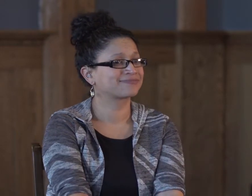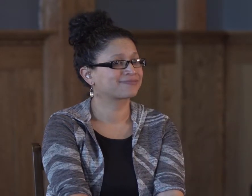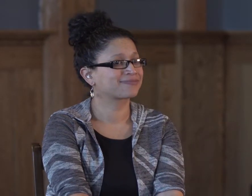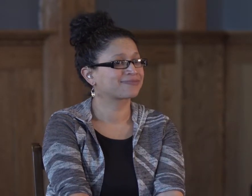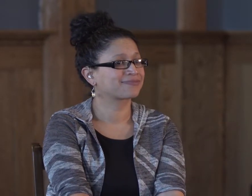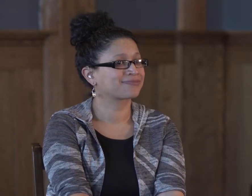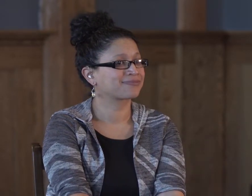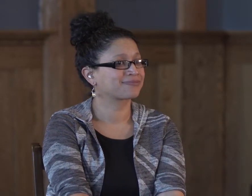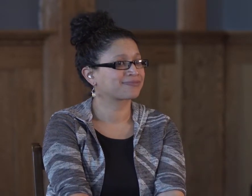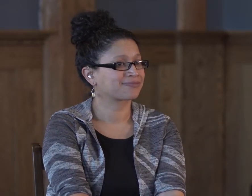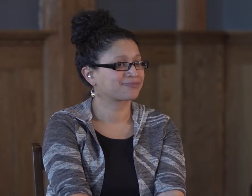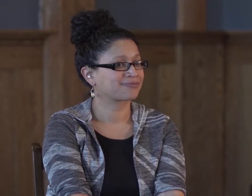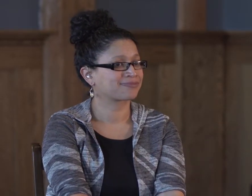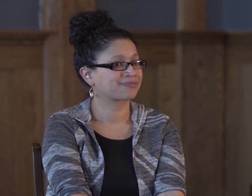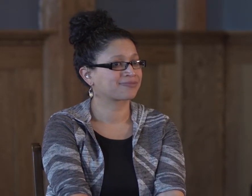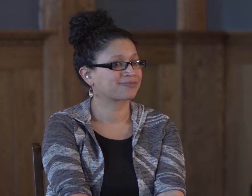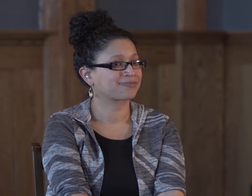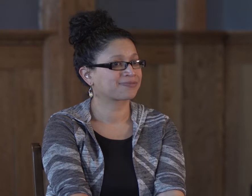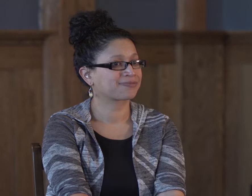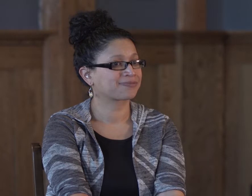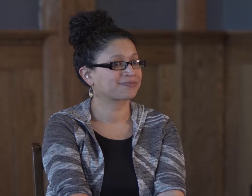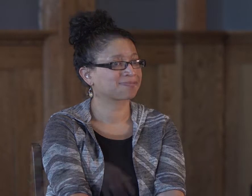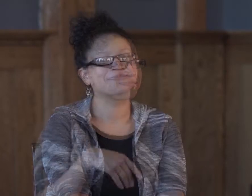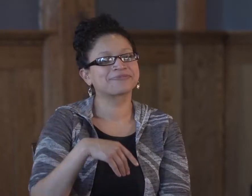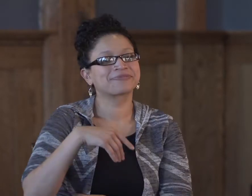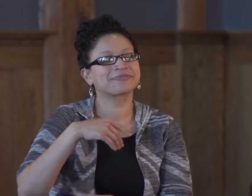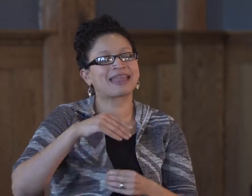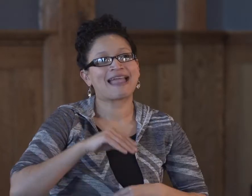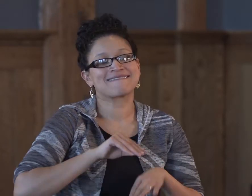collaborate with Deaf advocates.